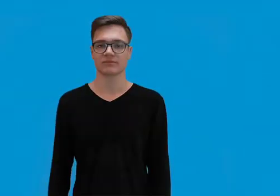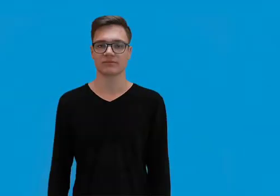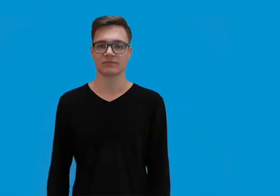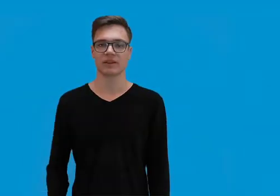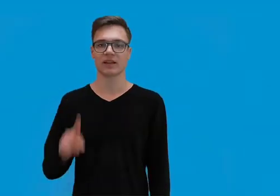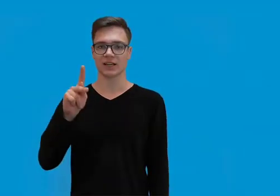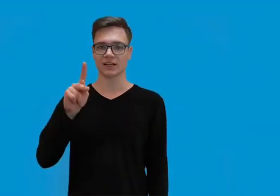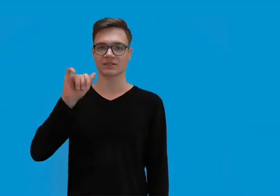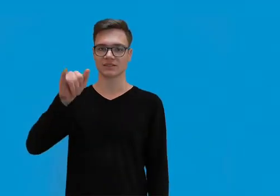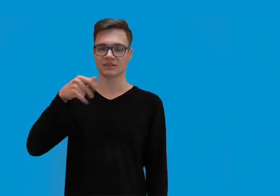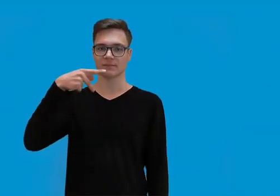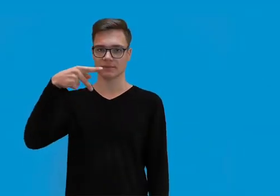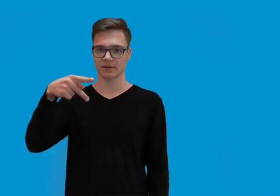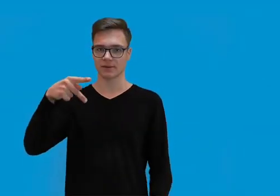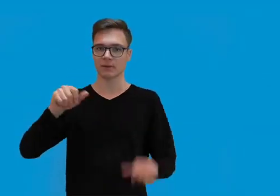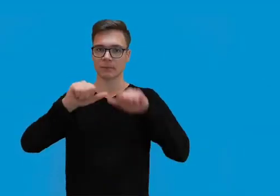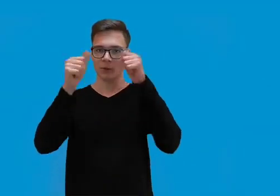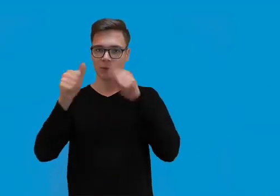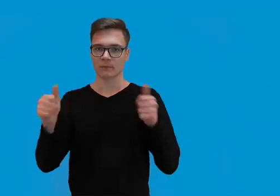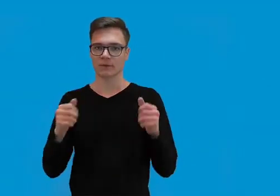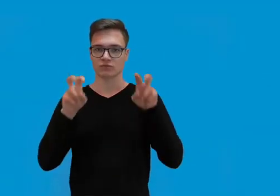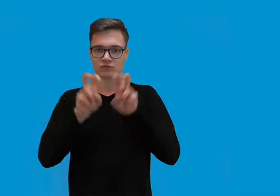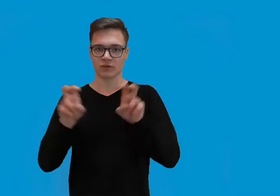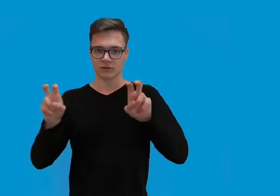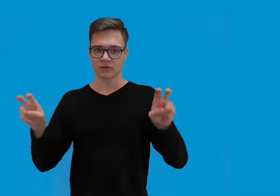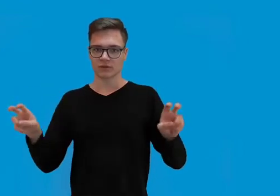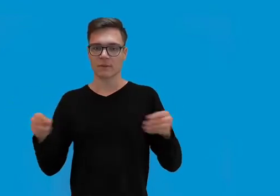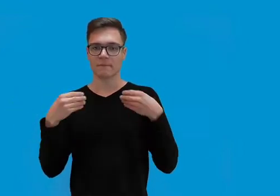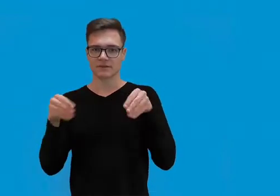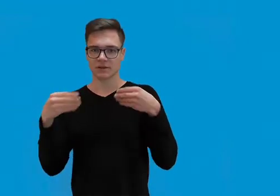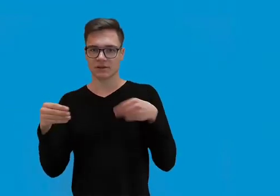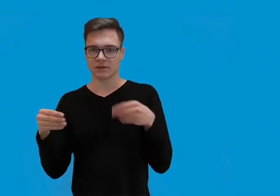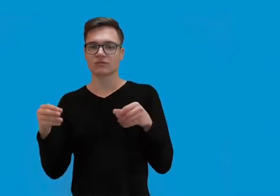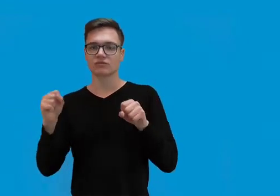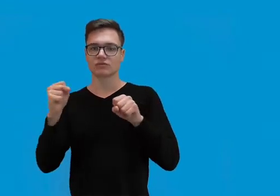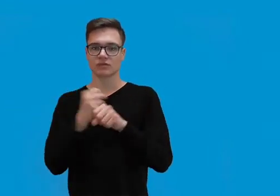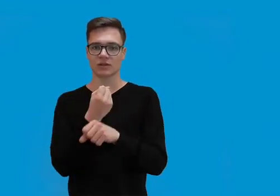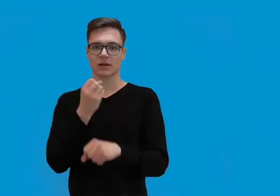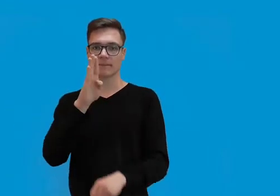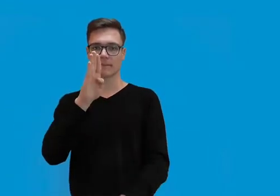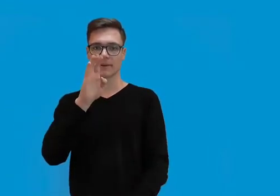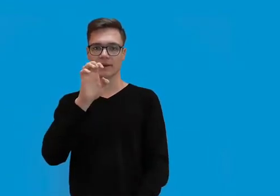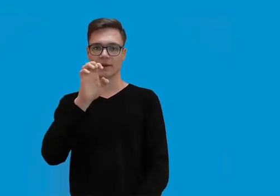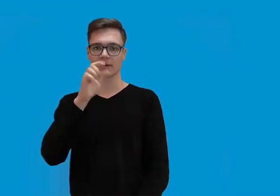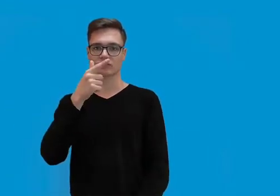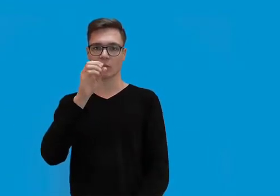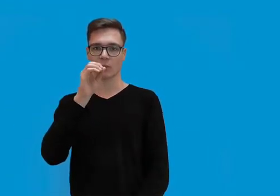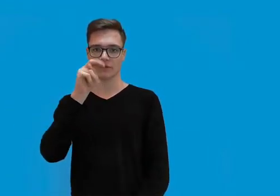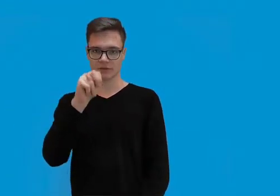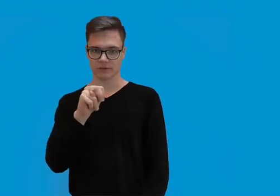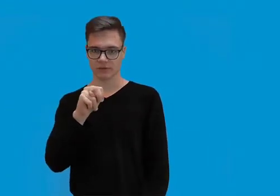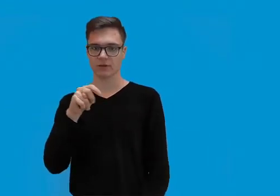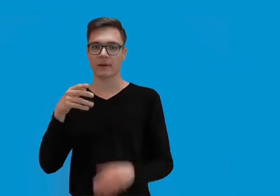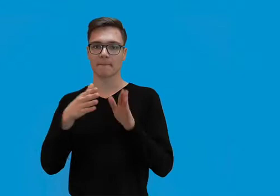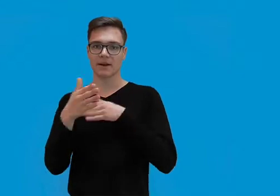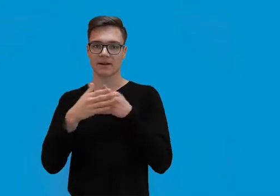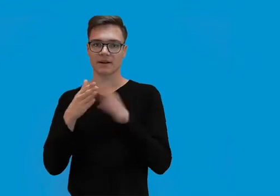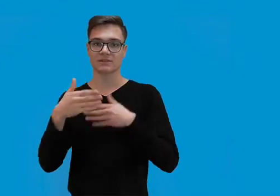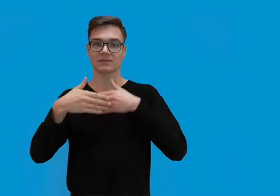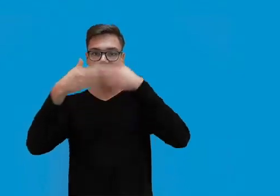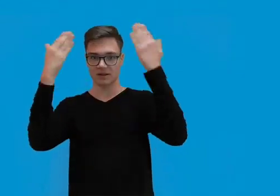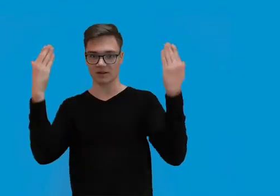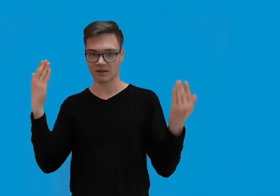The letter benches will be made of light-colored concrete